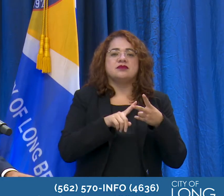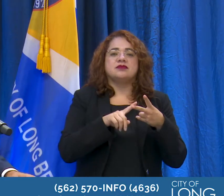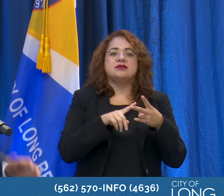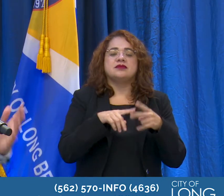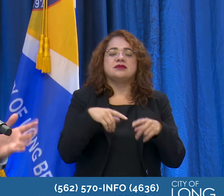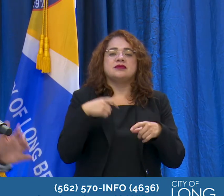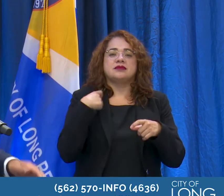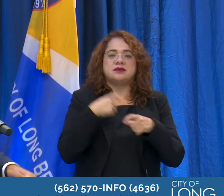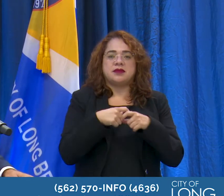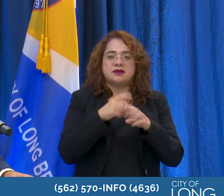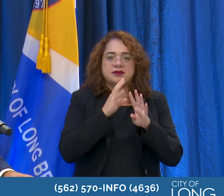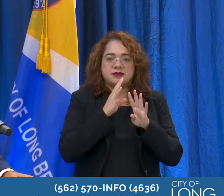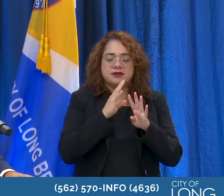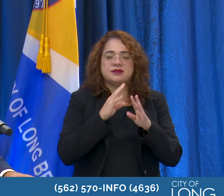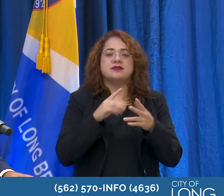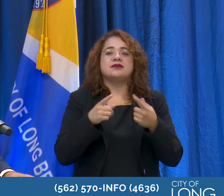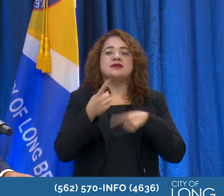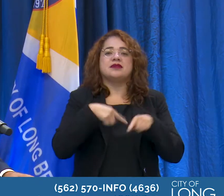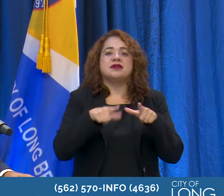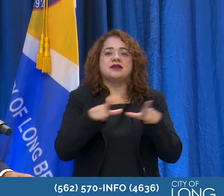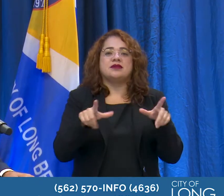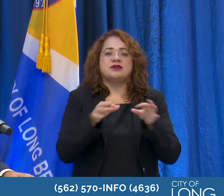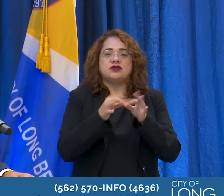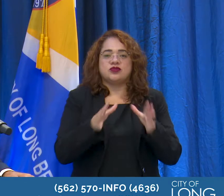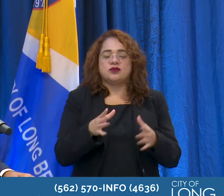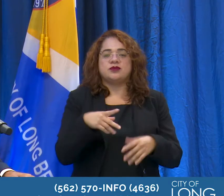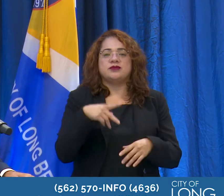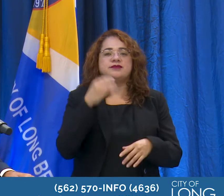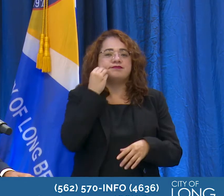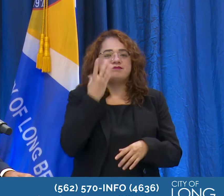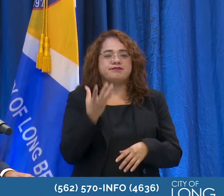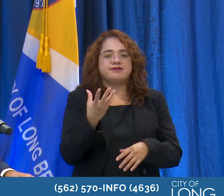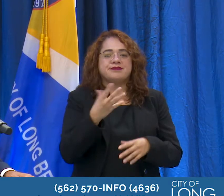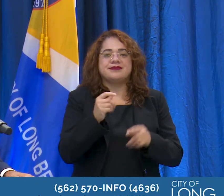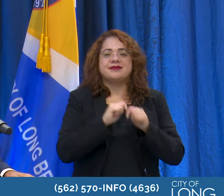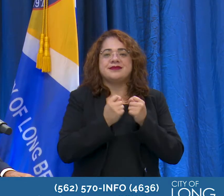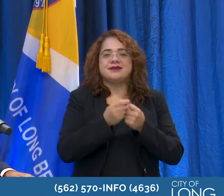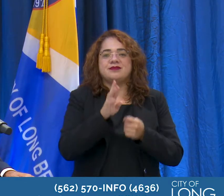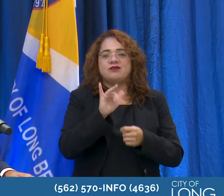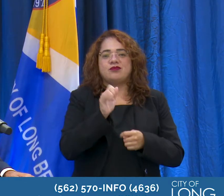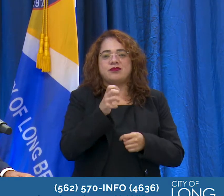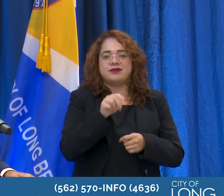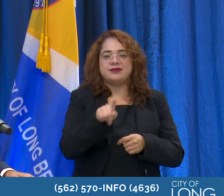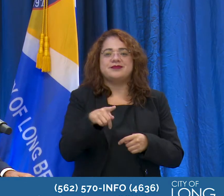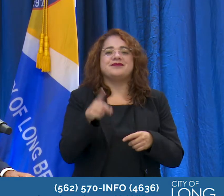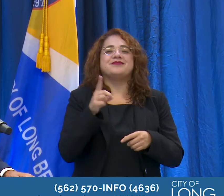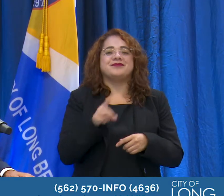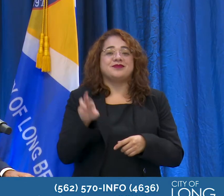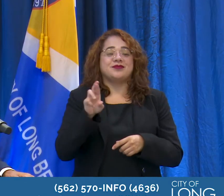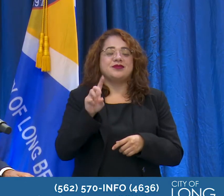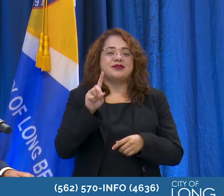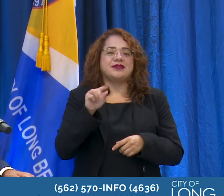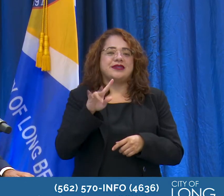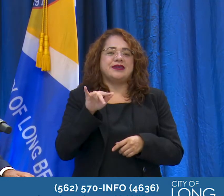as always with with Paola, so thank you. Dr. Davis from the Long Beach Health Department will be giving an update after me, as well as